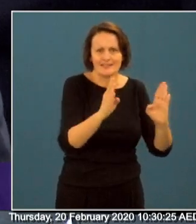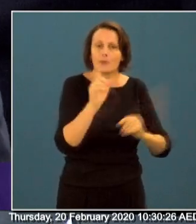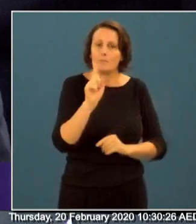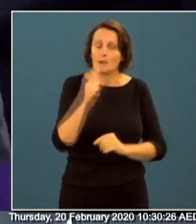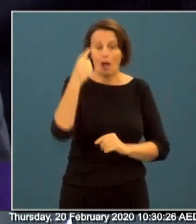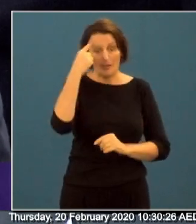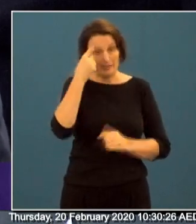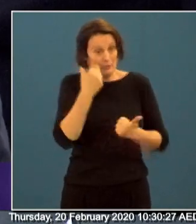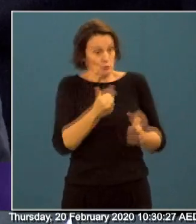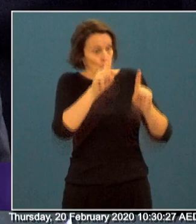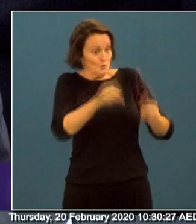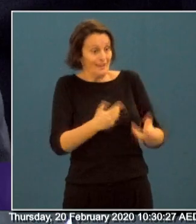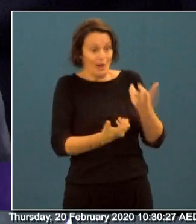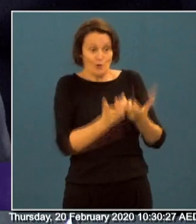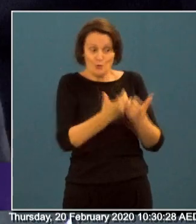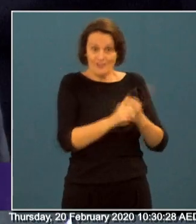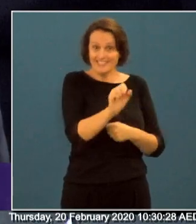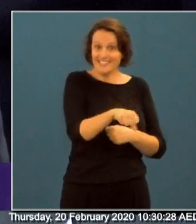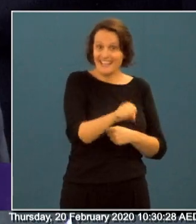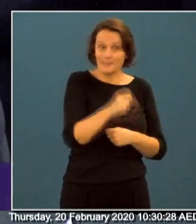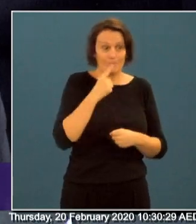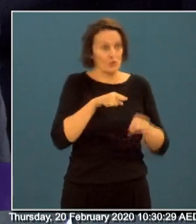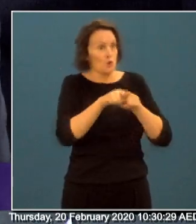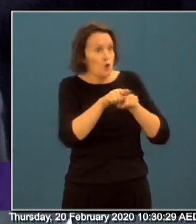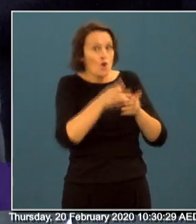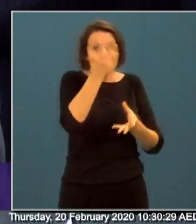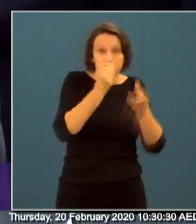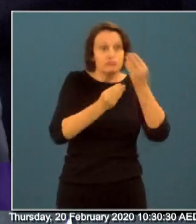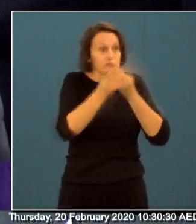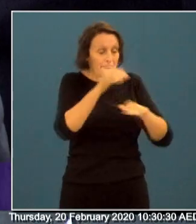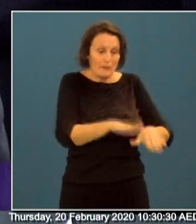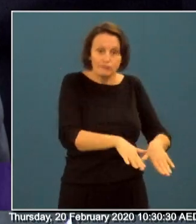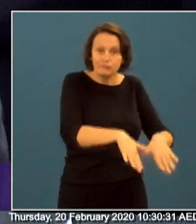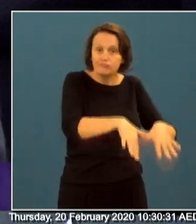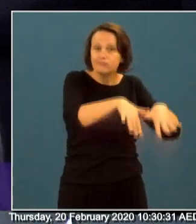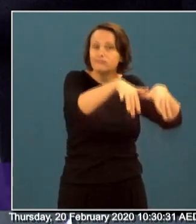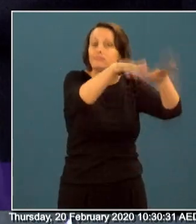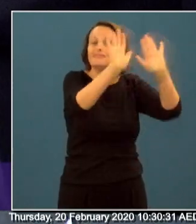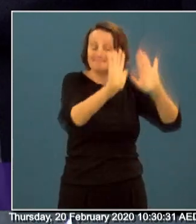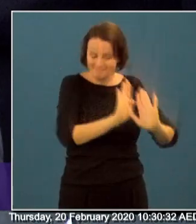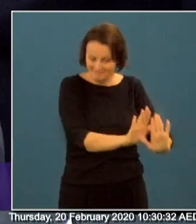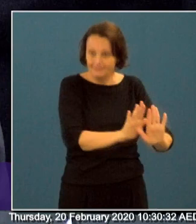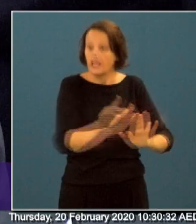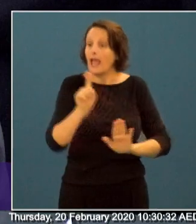I mean, if you're getting a degree of sophistication among the people who are already in practice in these fields,